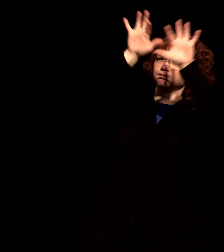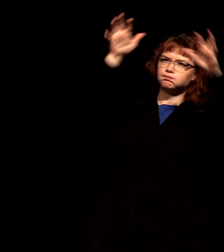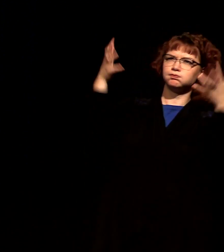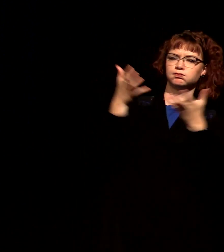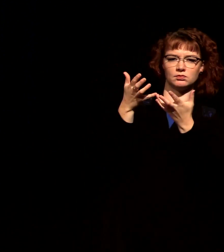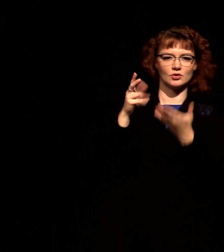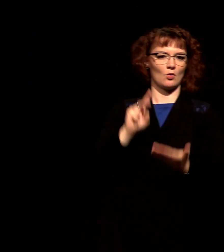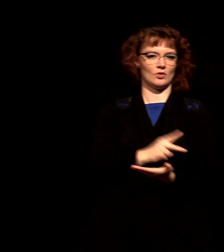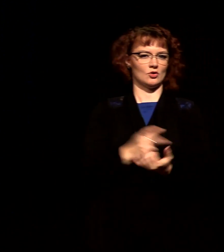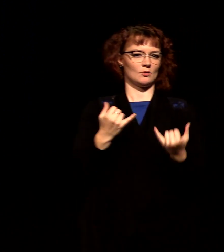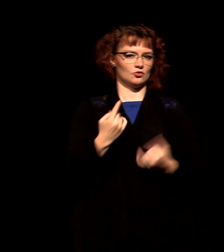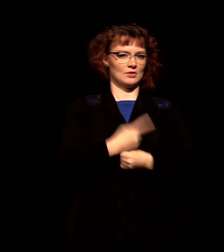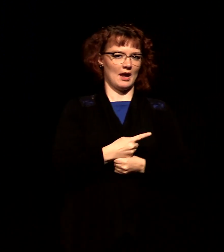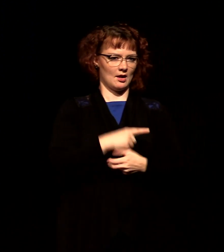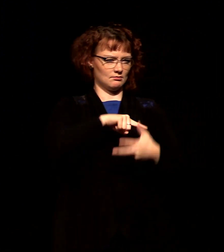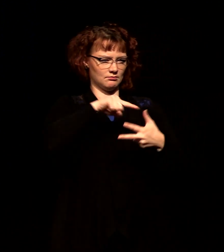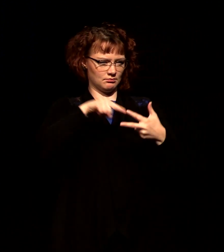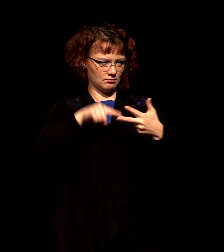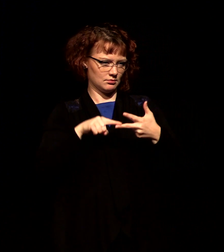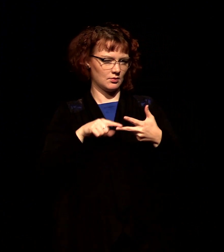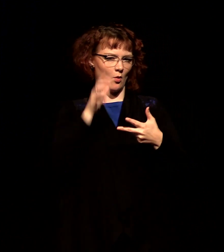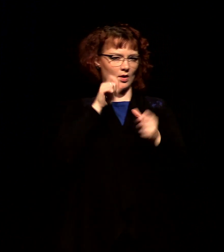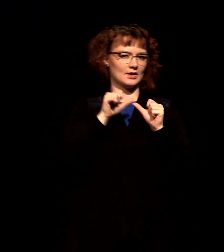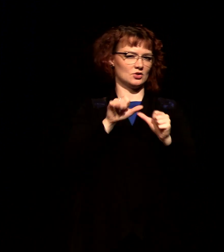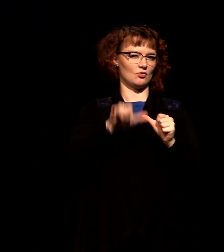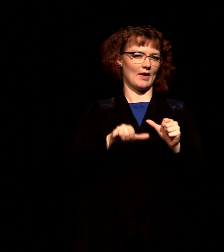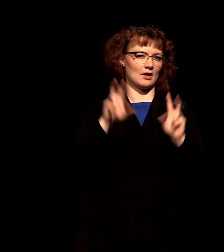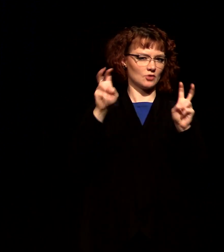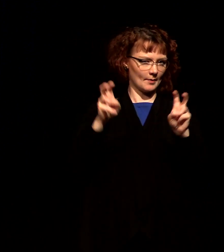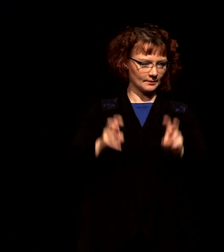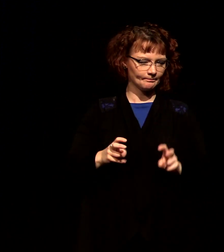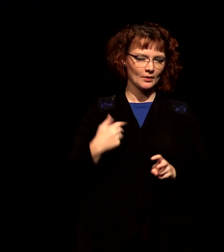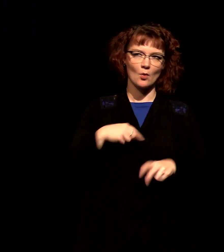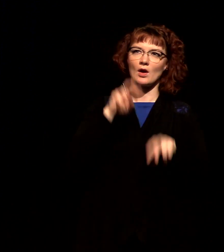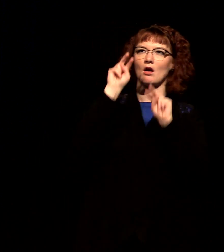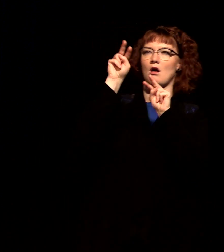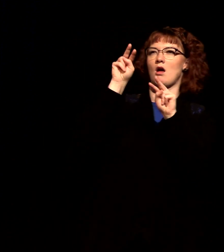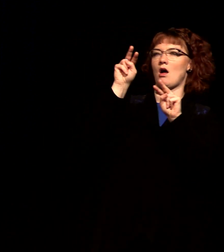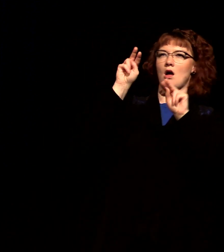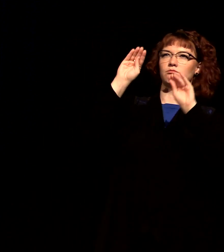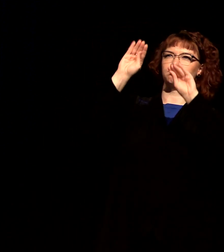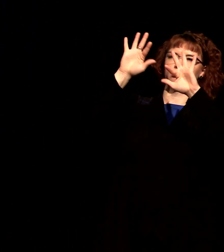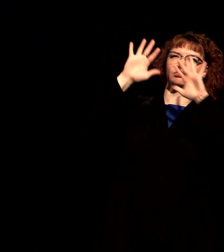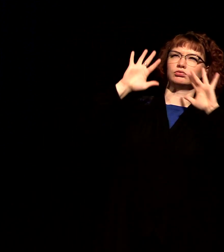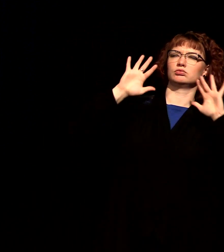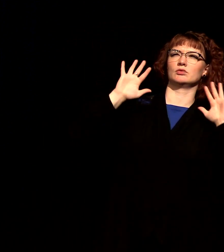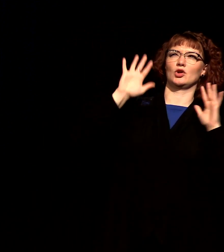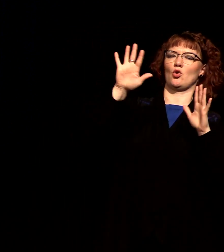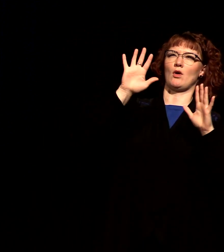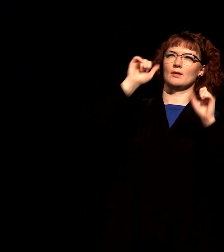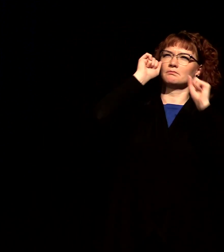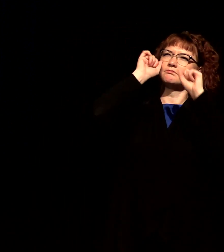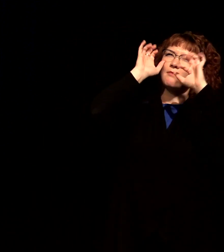today are going to continue along those lines, we're beholding his greatness, we're beholding his power, these are